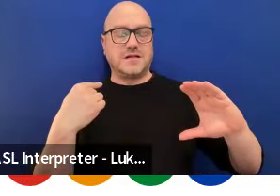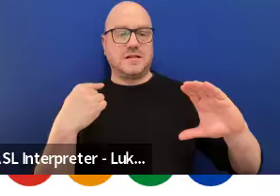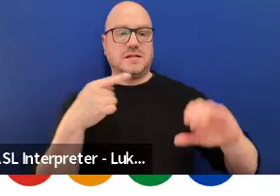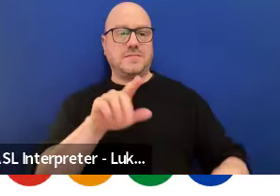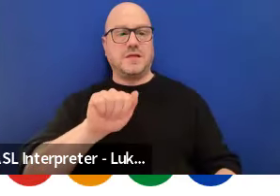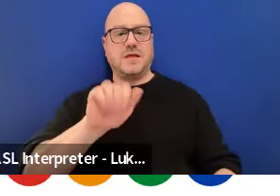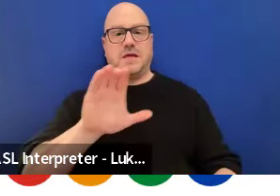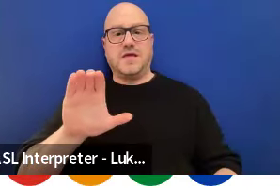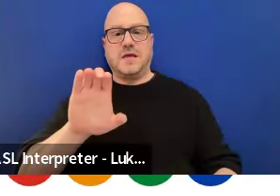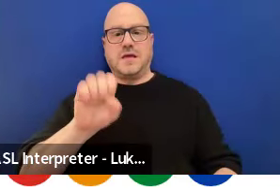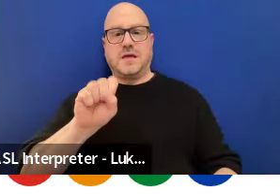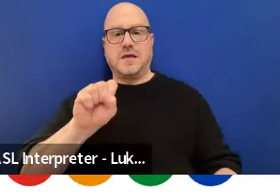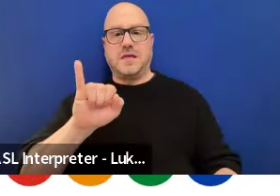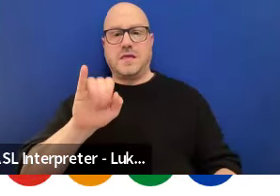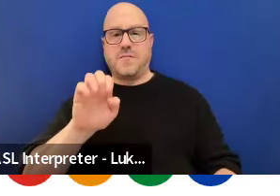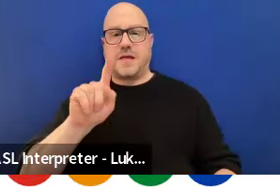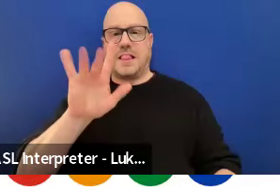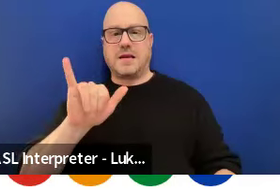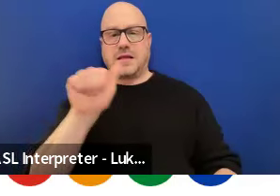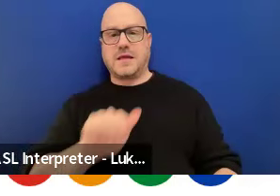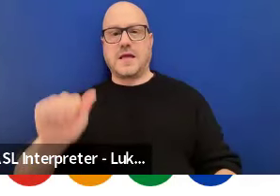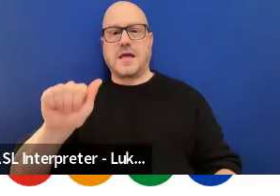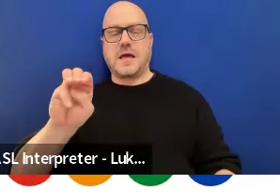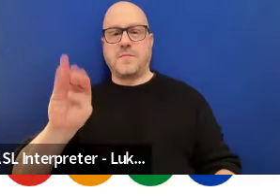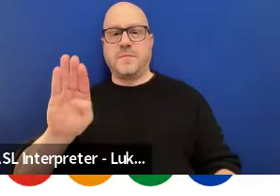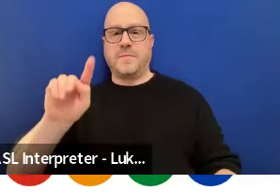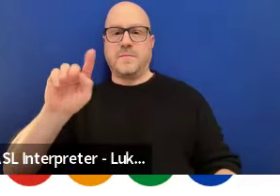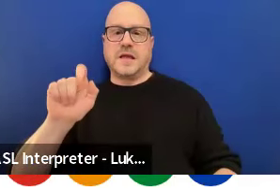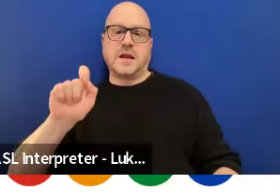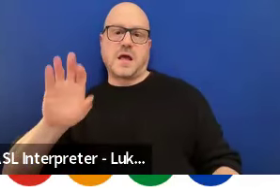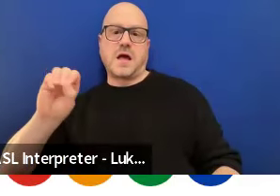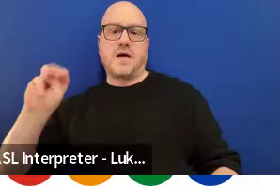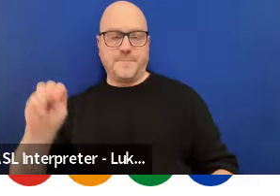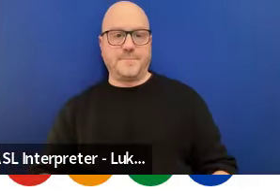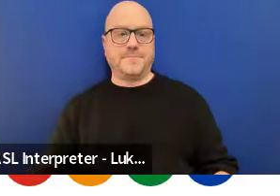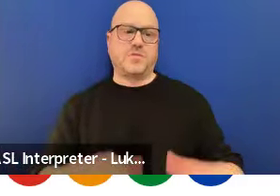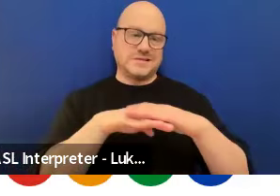THE BEST WAY TO GET IN TOUCH WITH US IS EMAIL US AT MBTA.